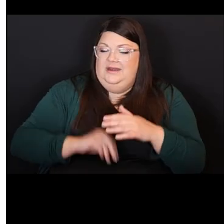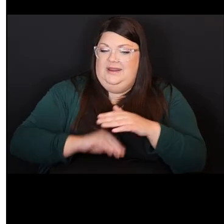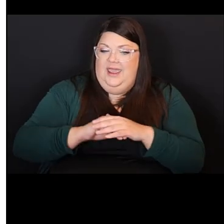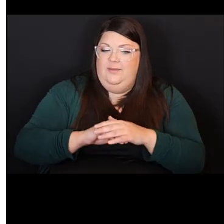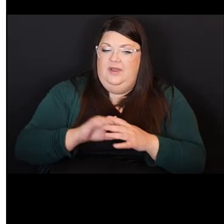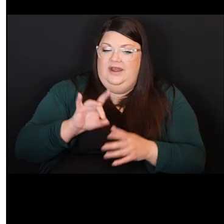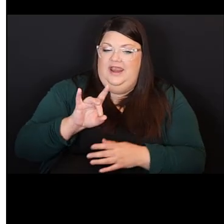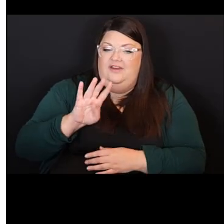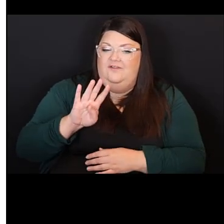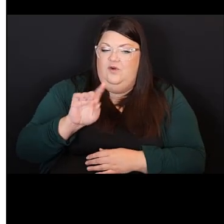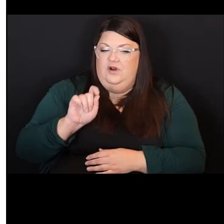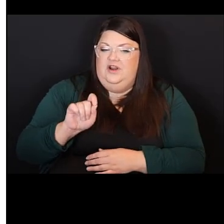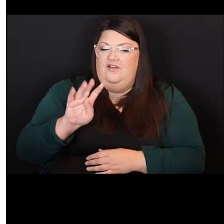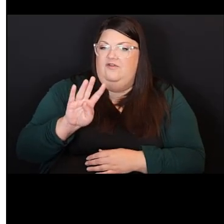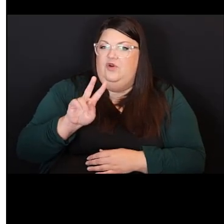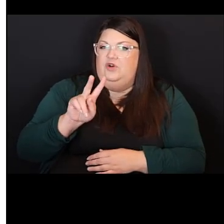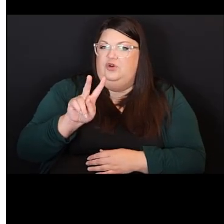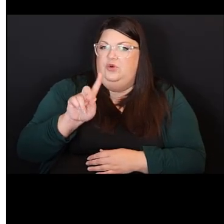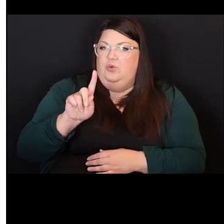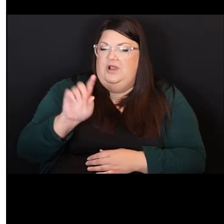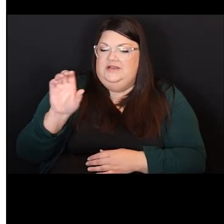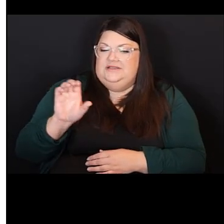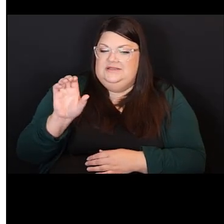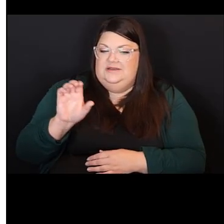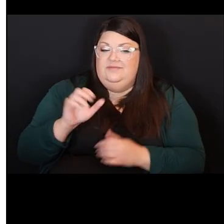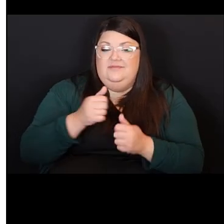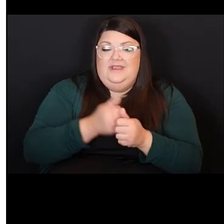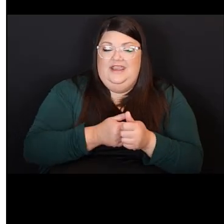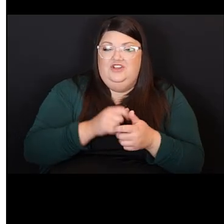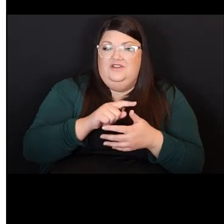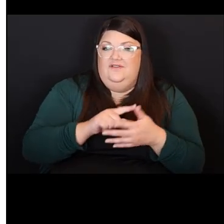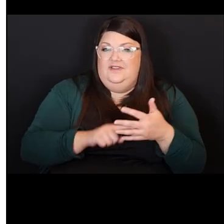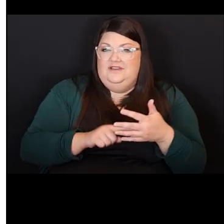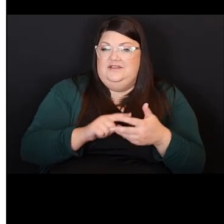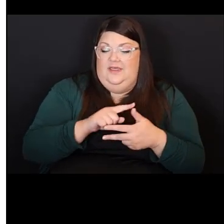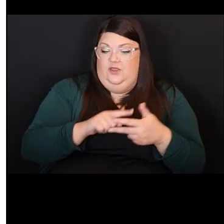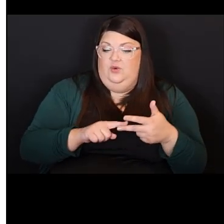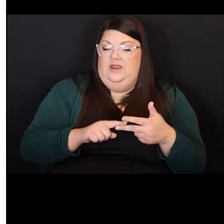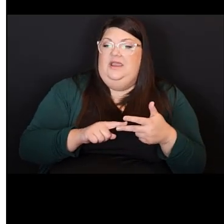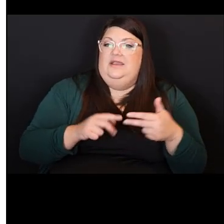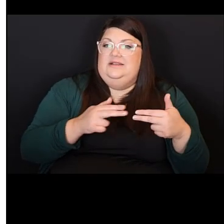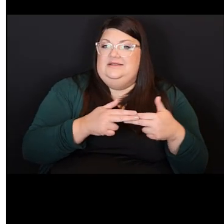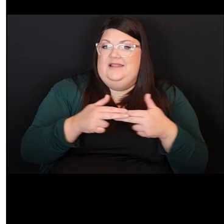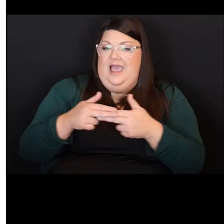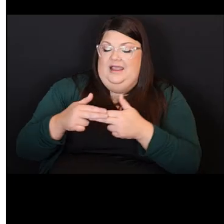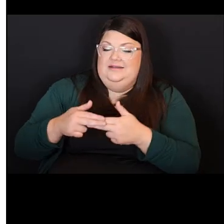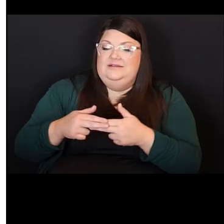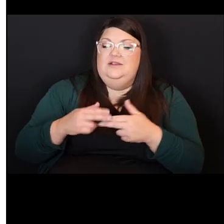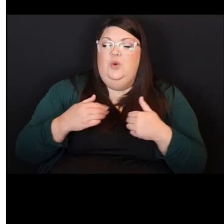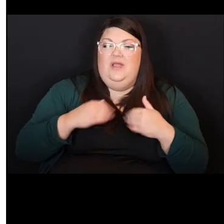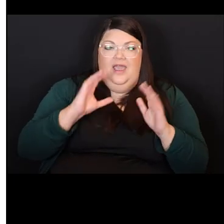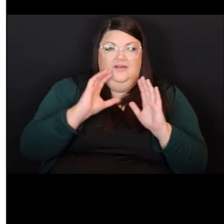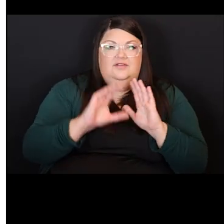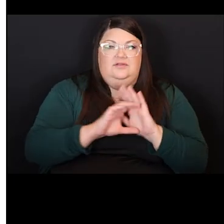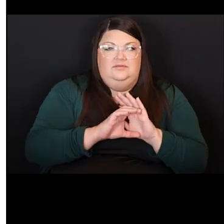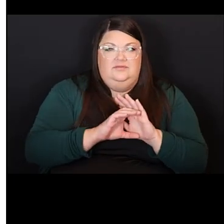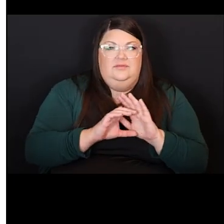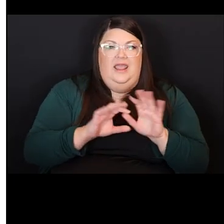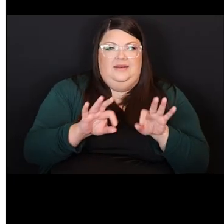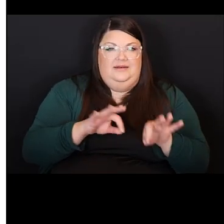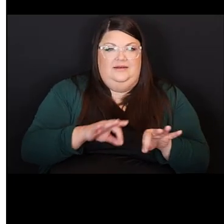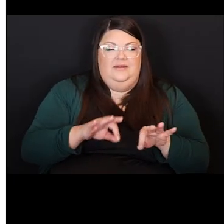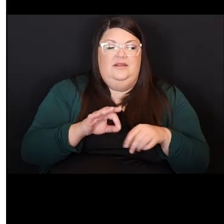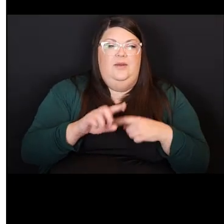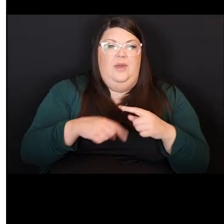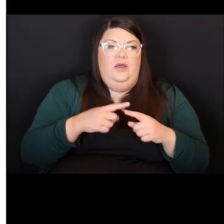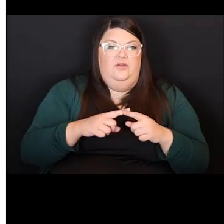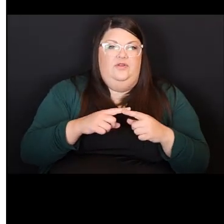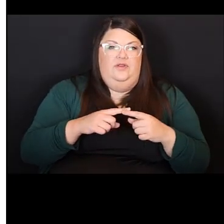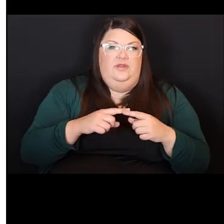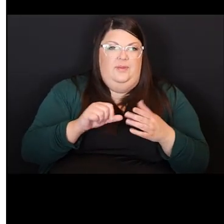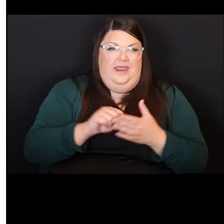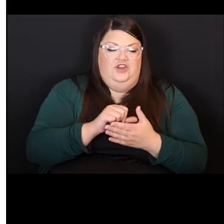84.421C. Each of the next 3 slides contain the steps and a screen shot of the webpage.